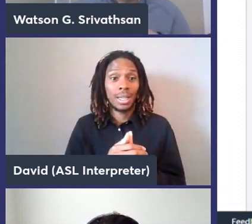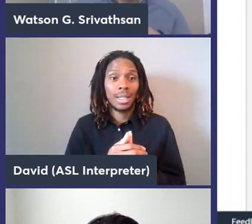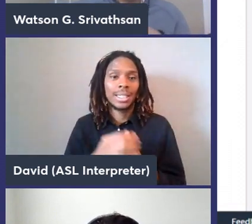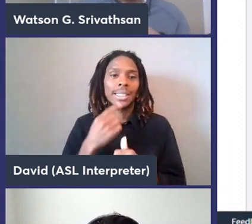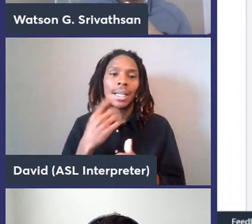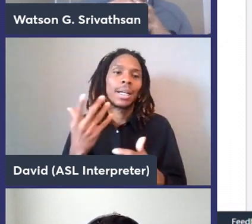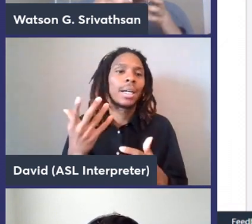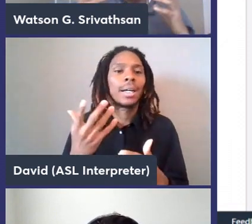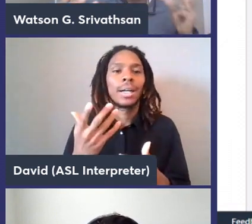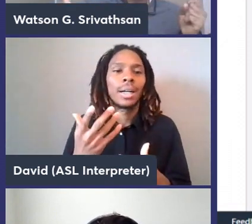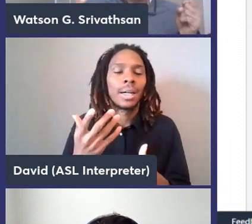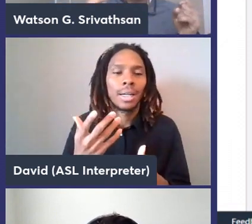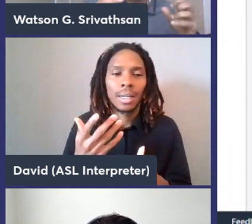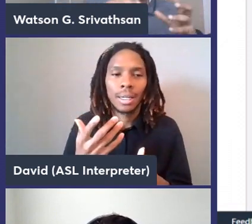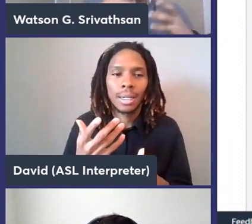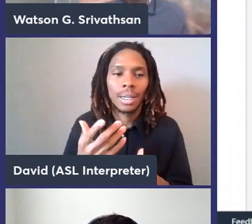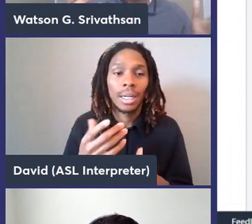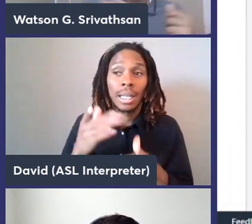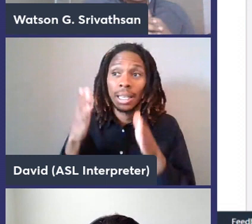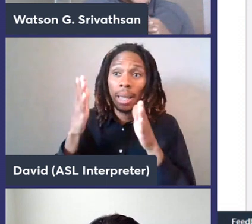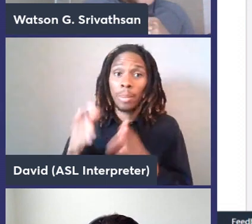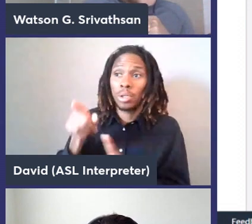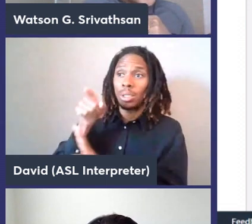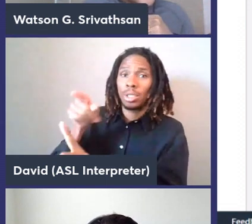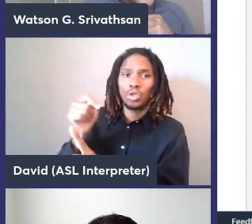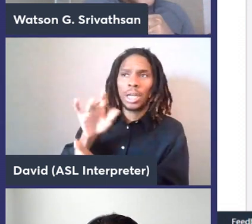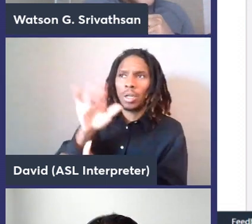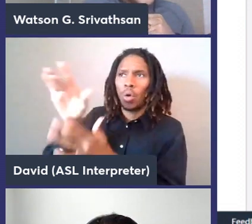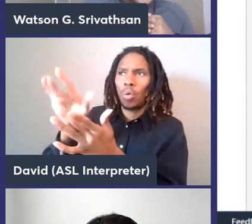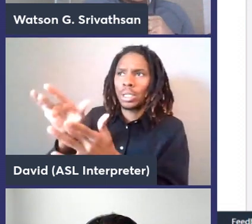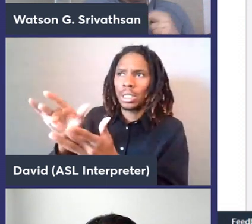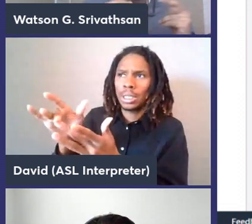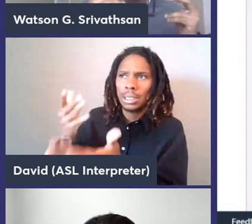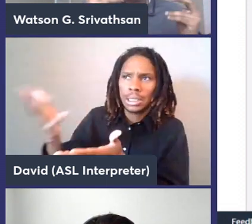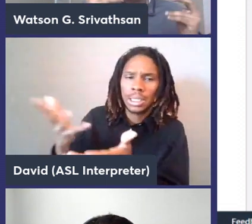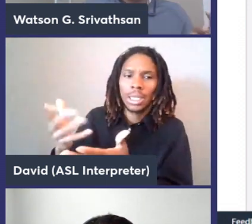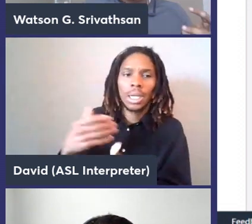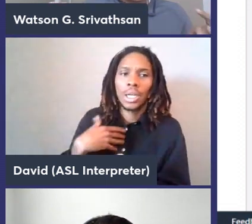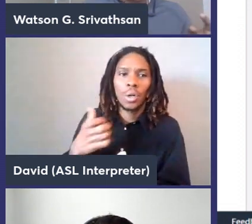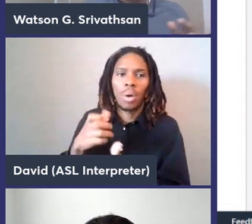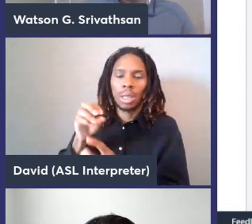If, let's say the audience that you're reaching out to, you don't want them exposed to profanity,